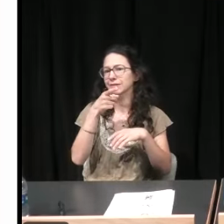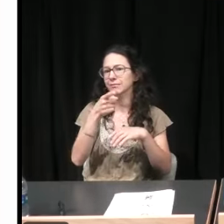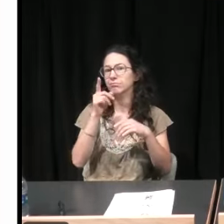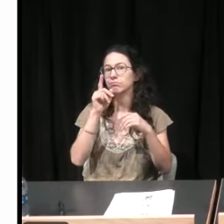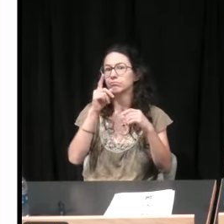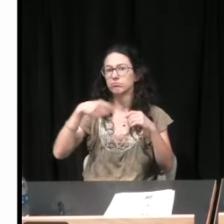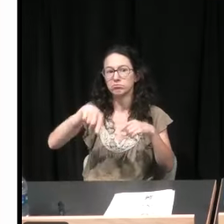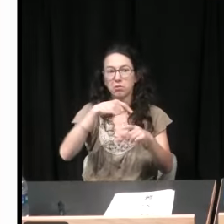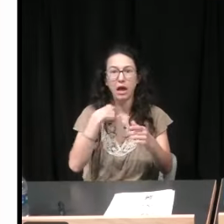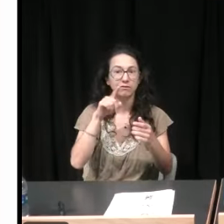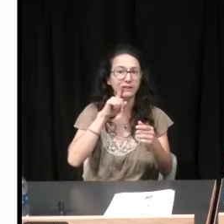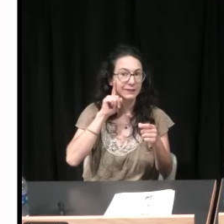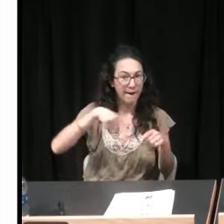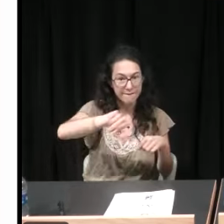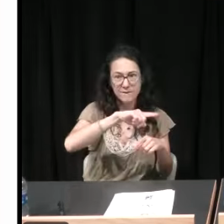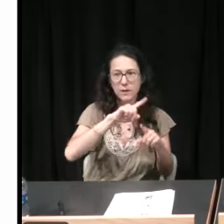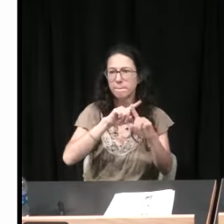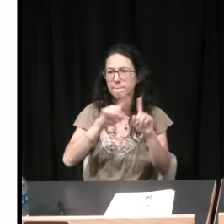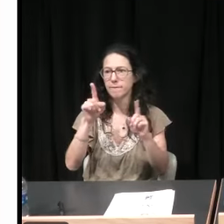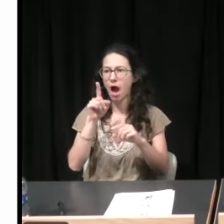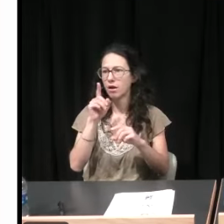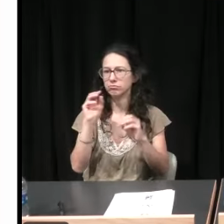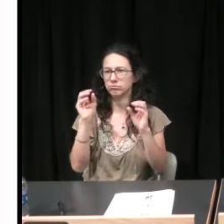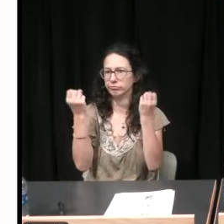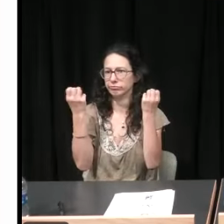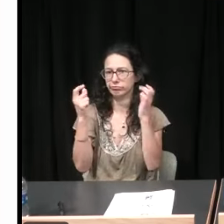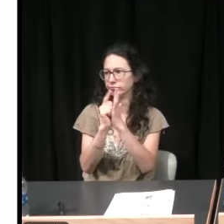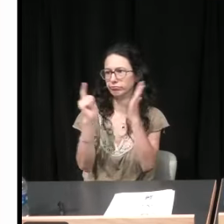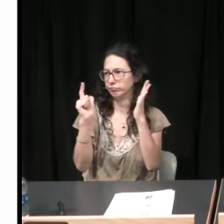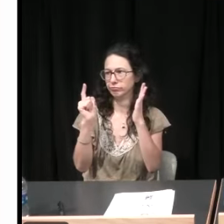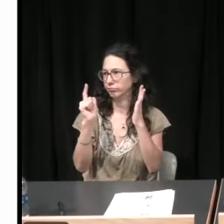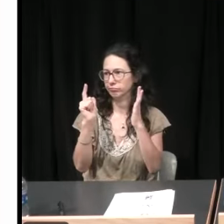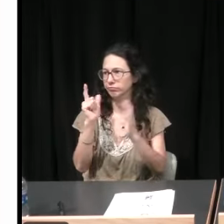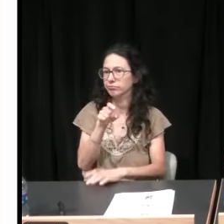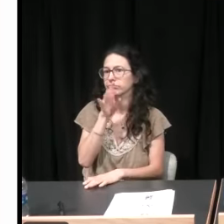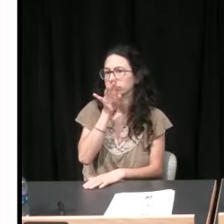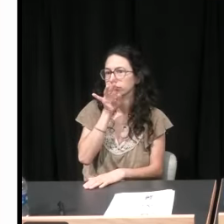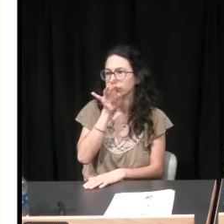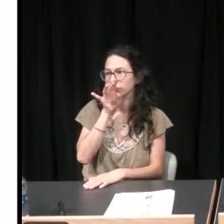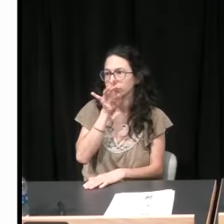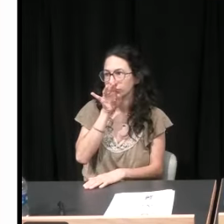an oral school which means that they were with other deaf students but signing was not allowed